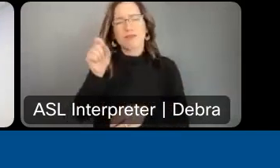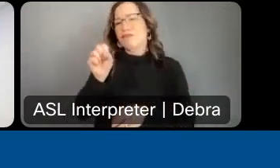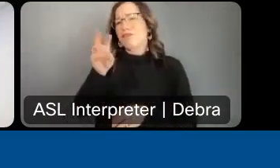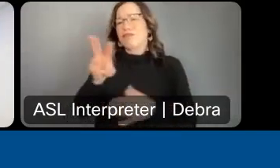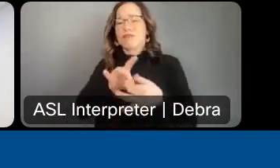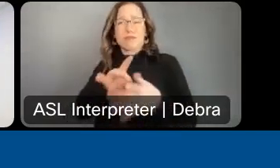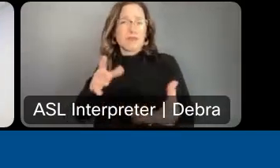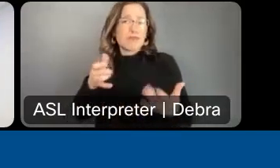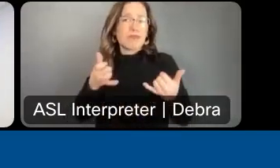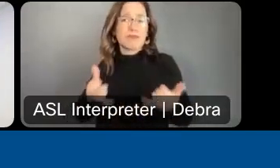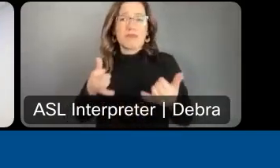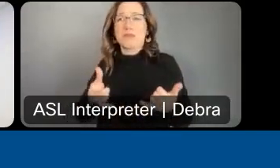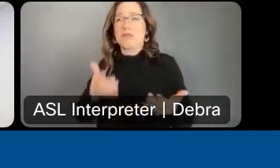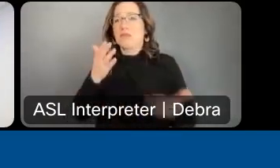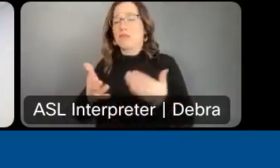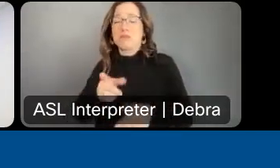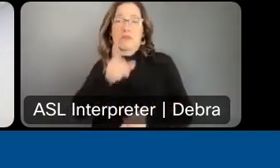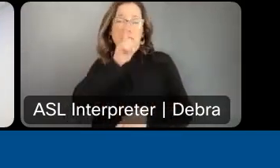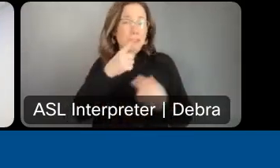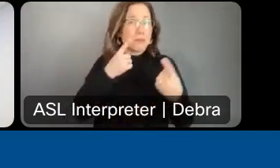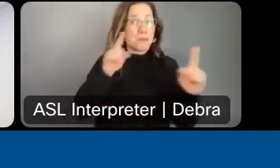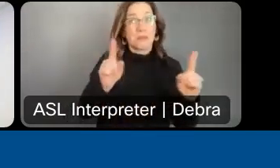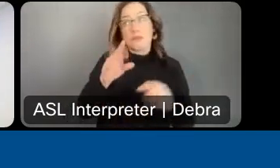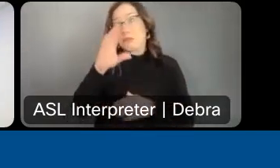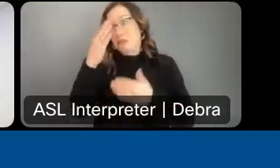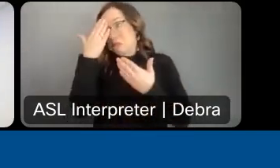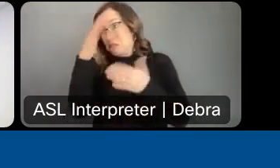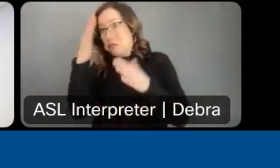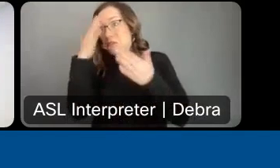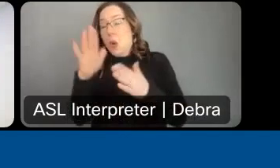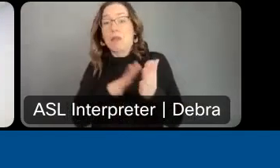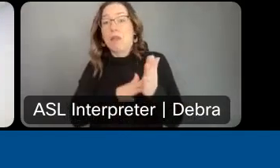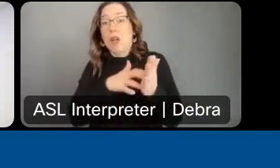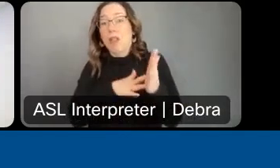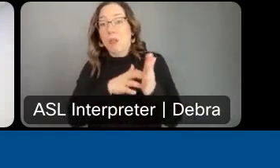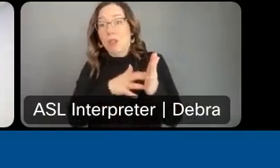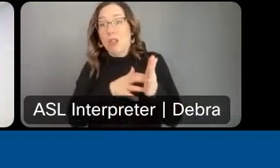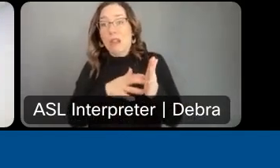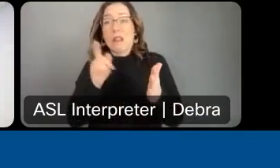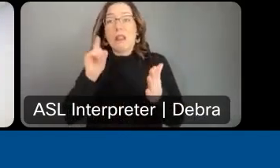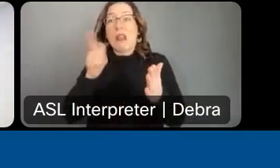could be subject to some undisclosed but unknown vulnerability that is subsequently disclosed next week.